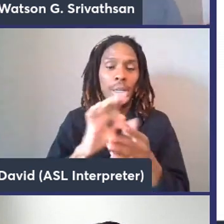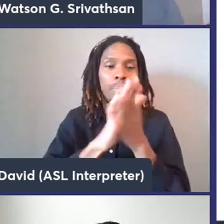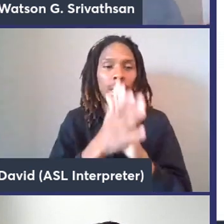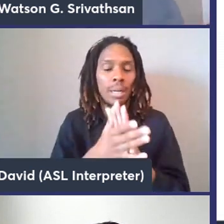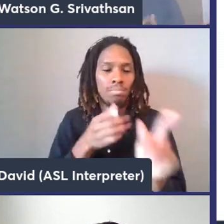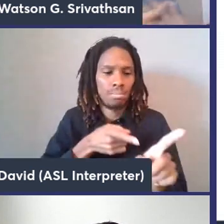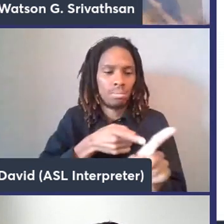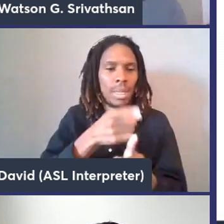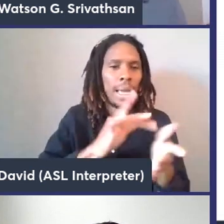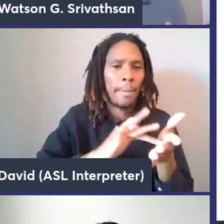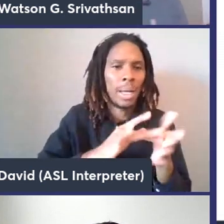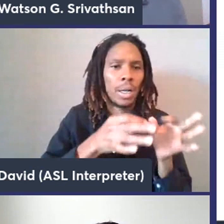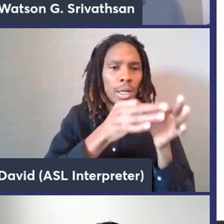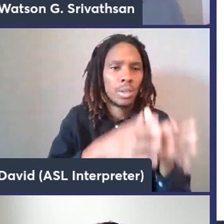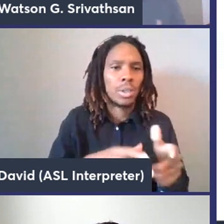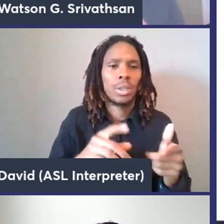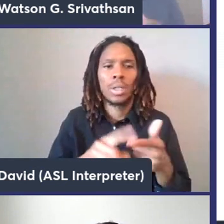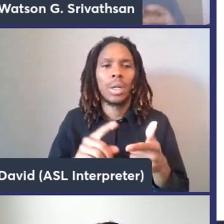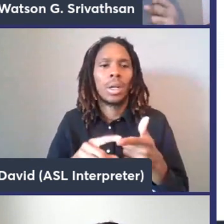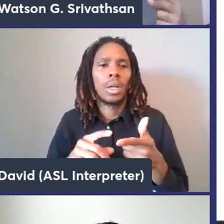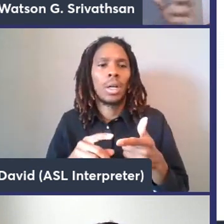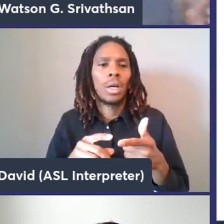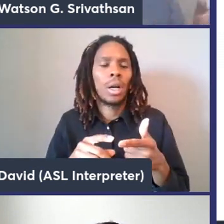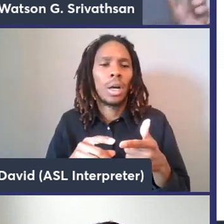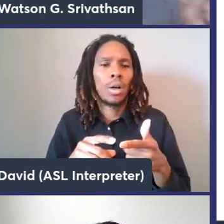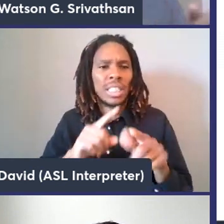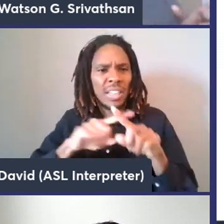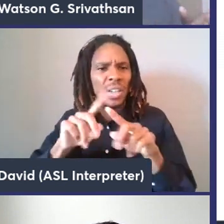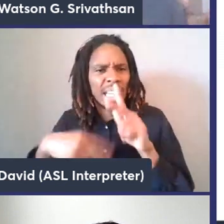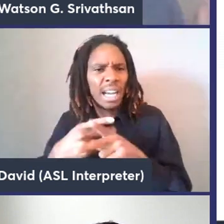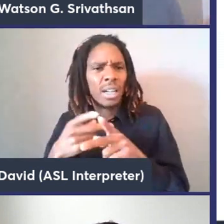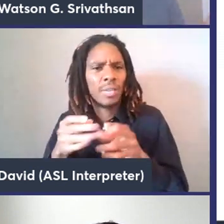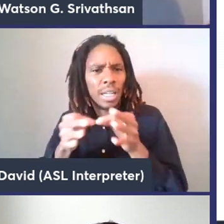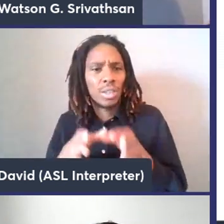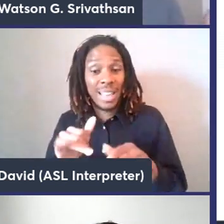You get training and you become a military interpreter. That extra training, it actually comes